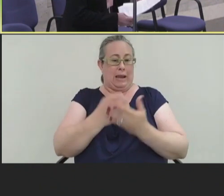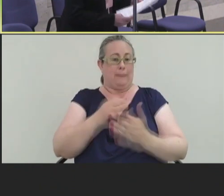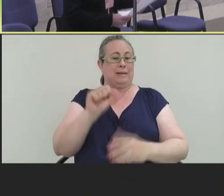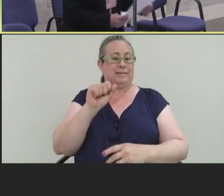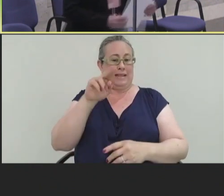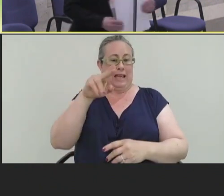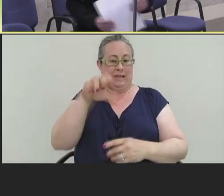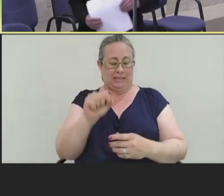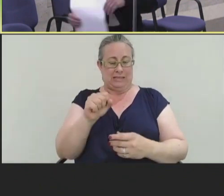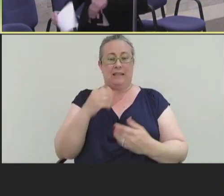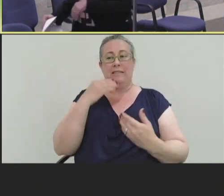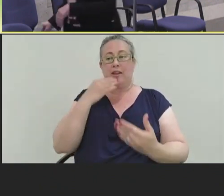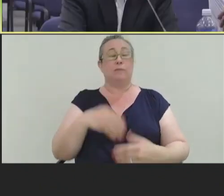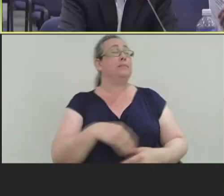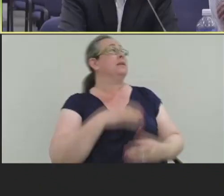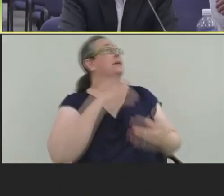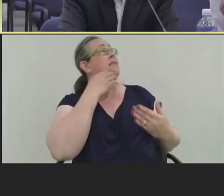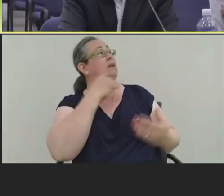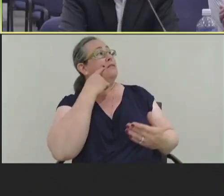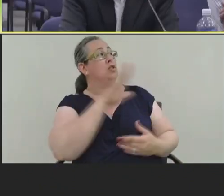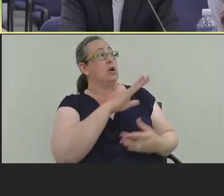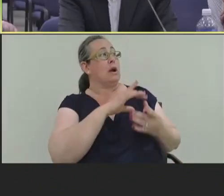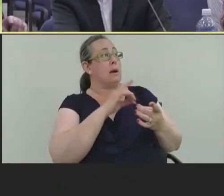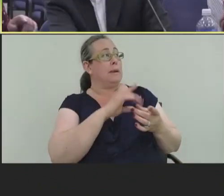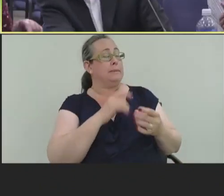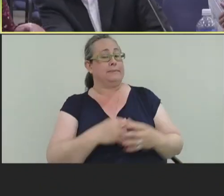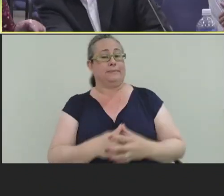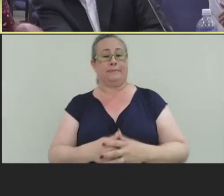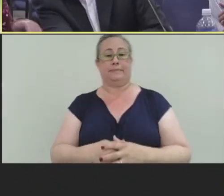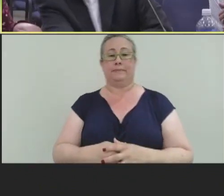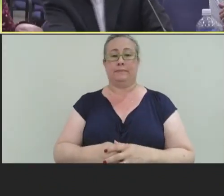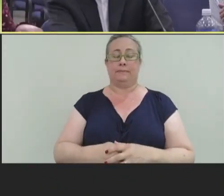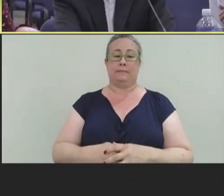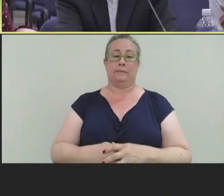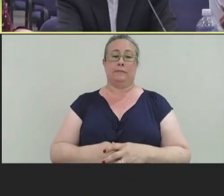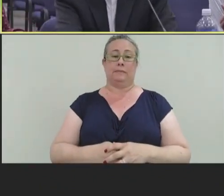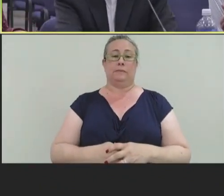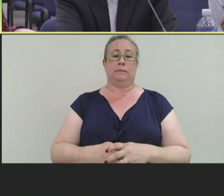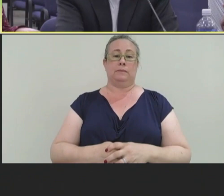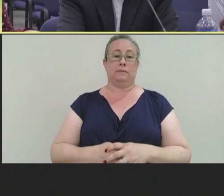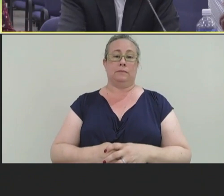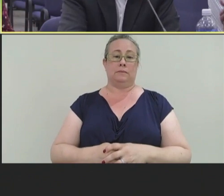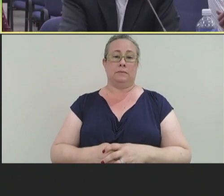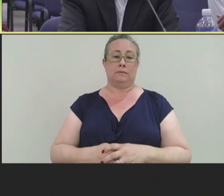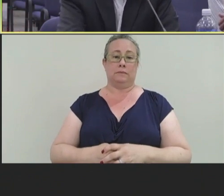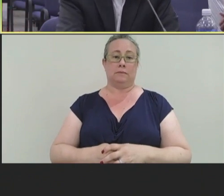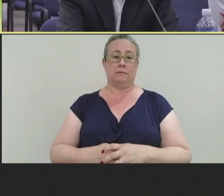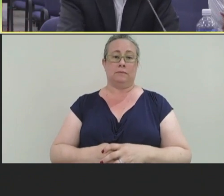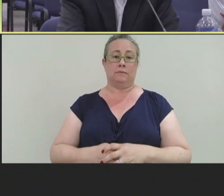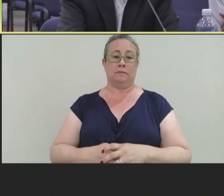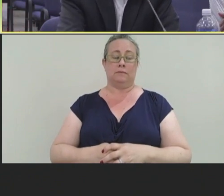Robert Hopkins: Thank you for your comment. Just to let the members of the